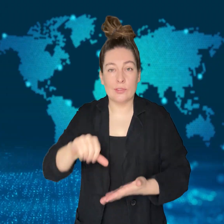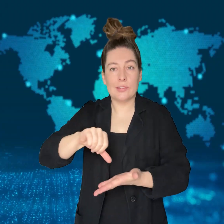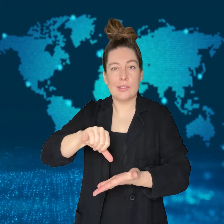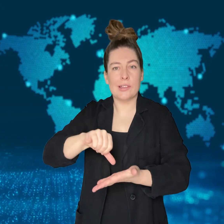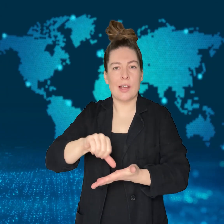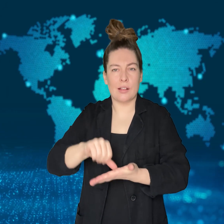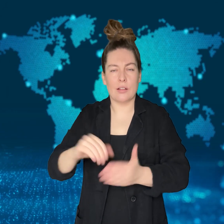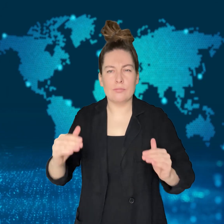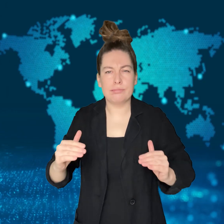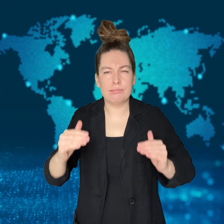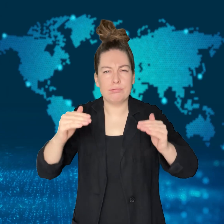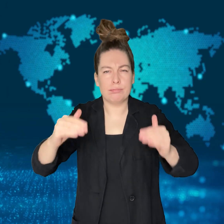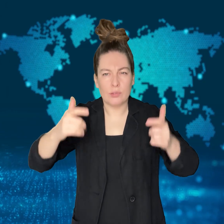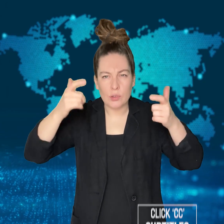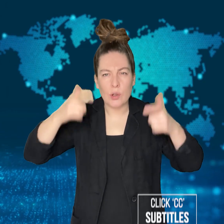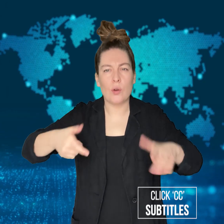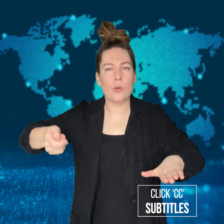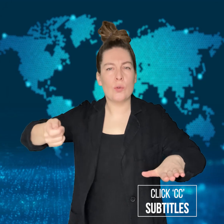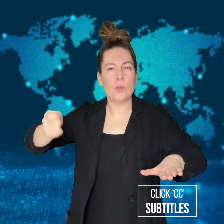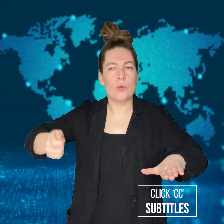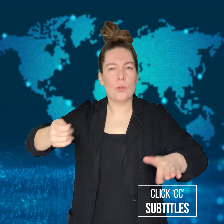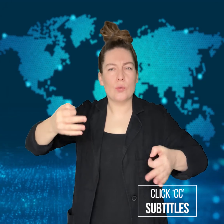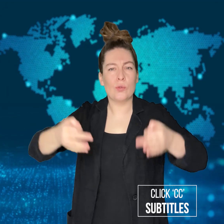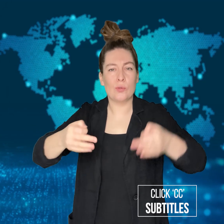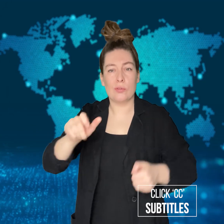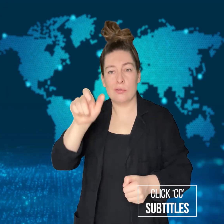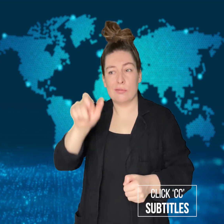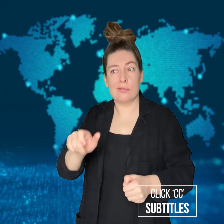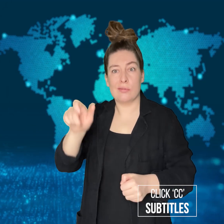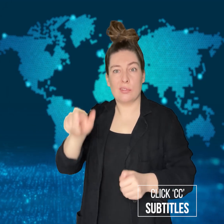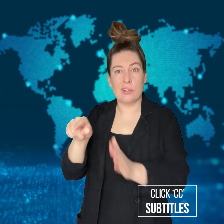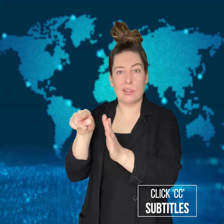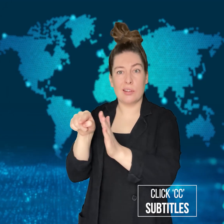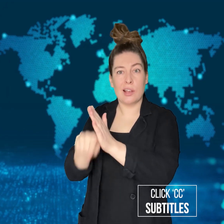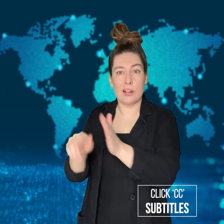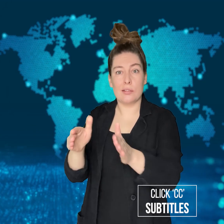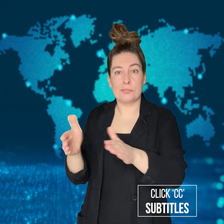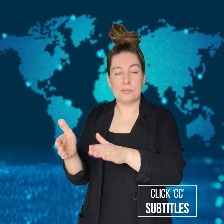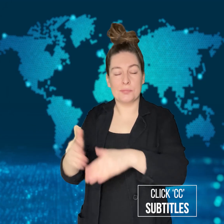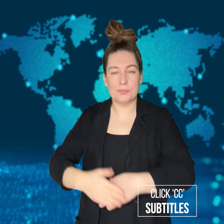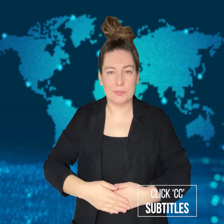Supreme Court assassinations